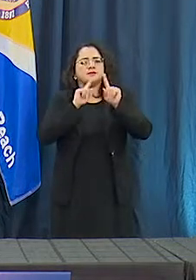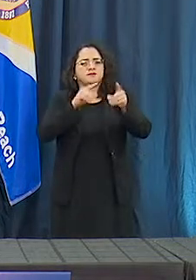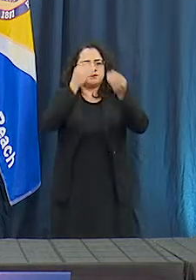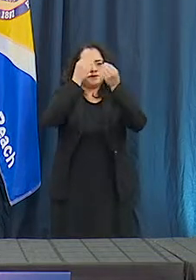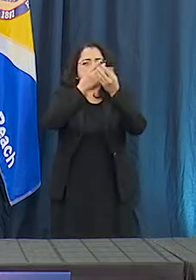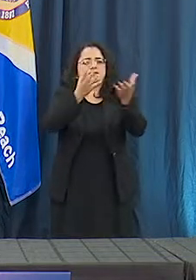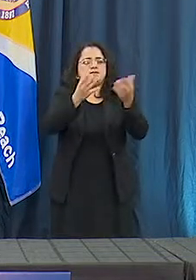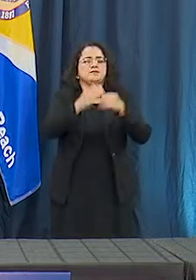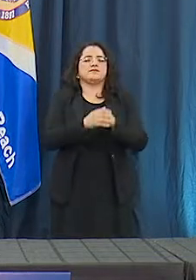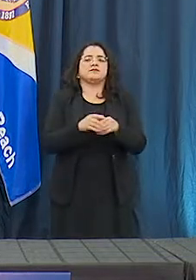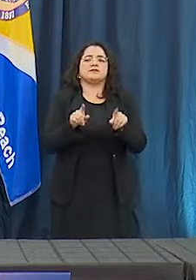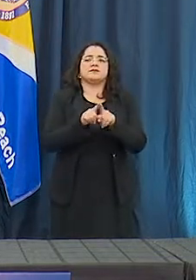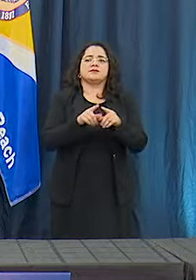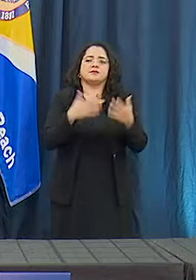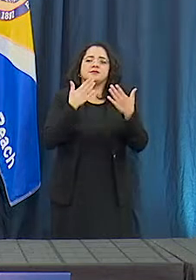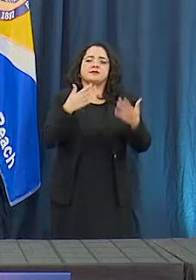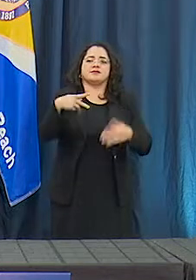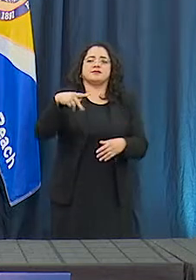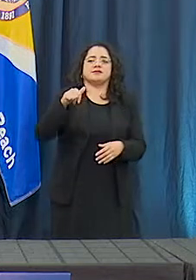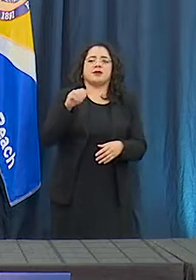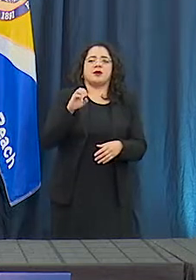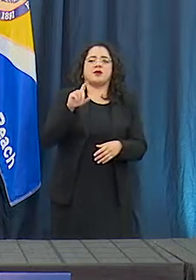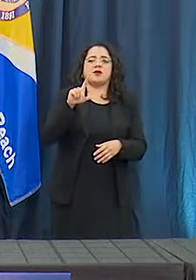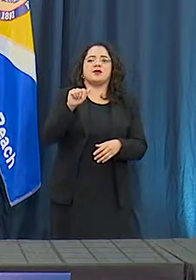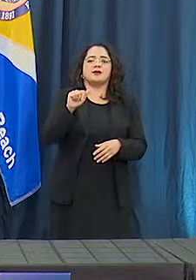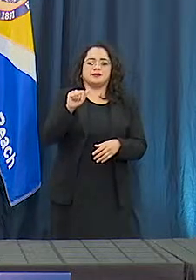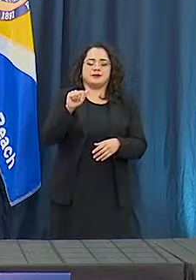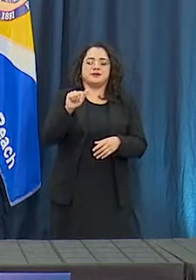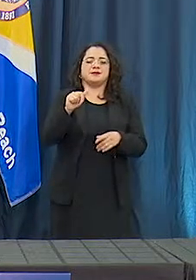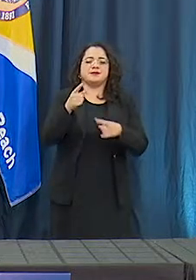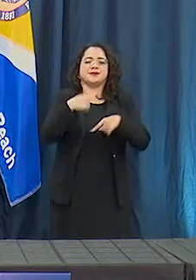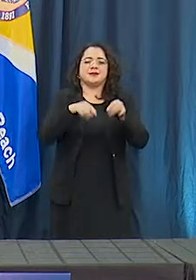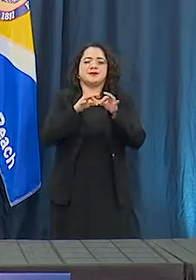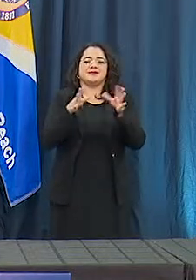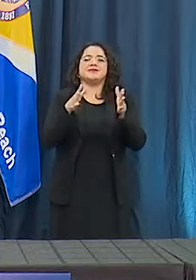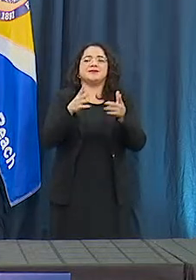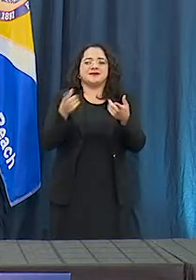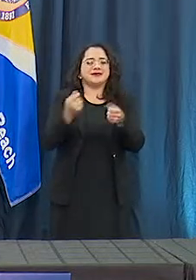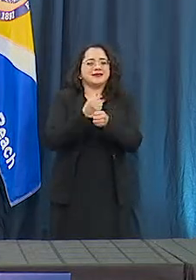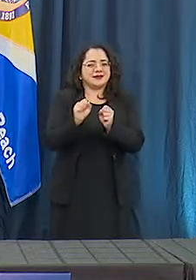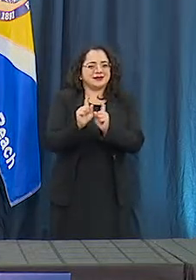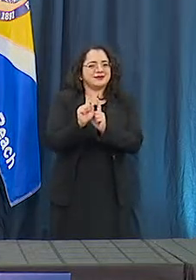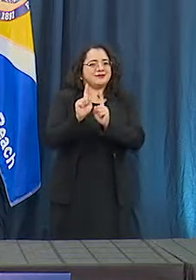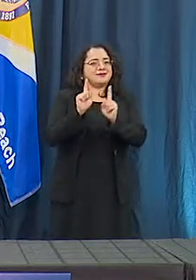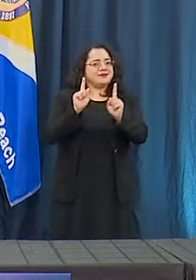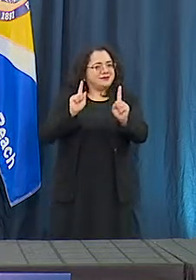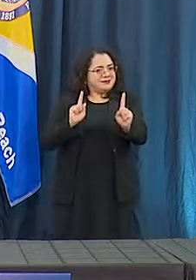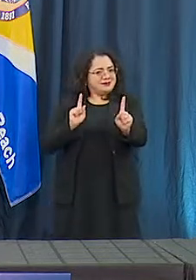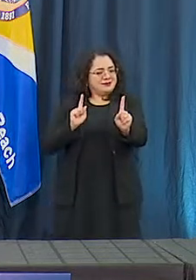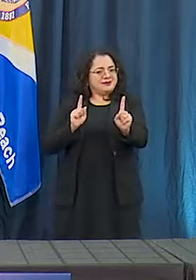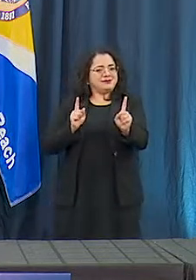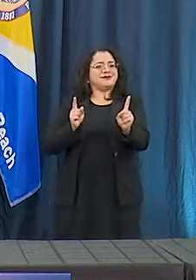welcome of course Paola who is safely distanced behind me, who is doing ASL and